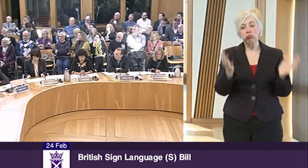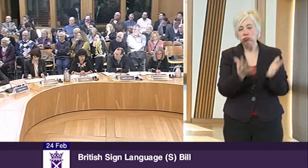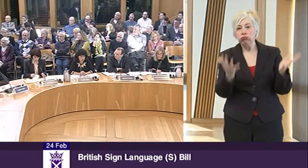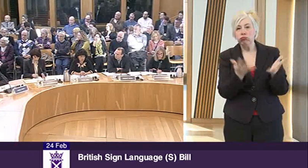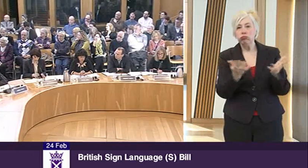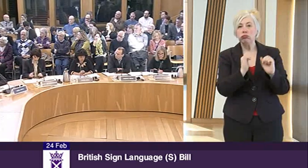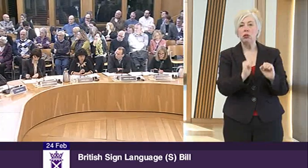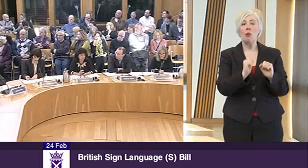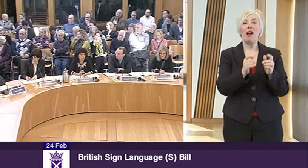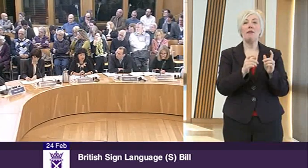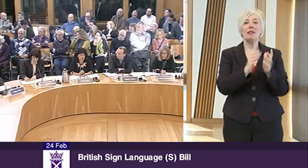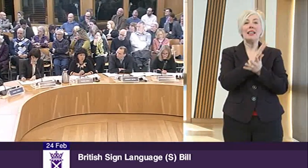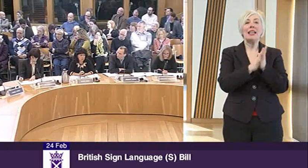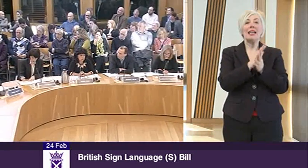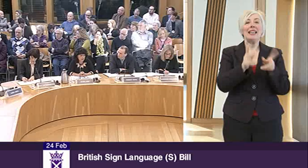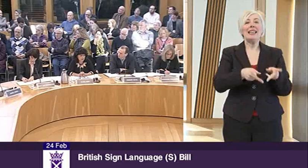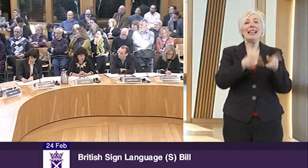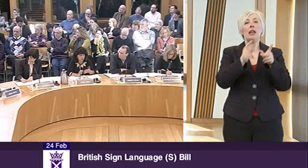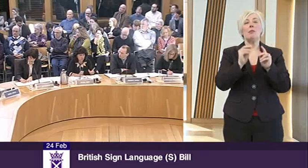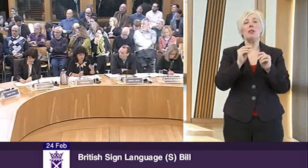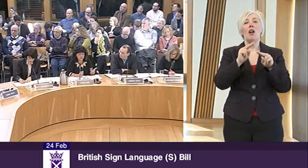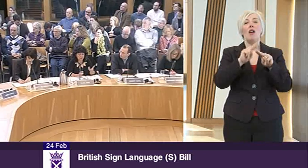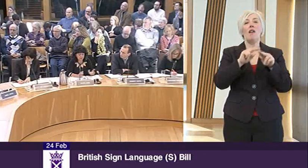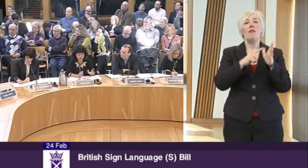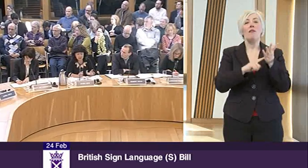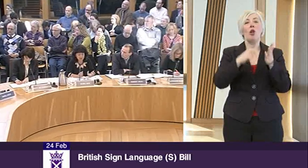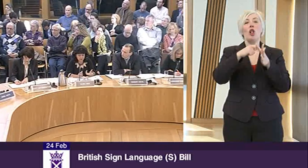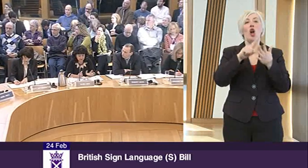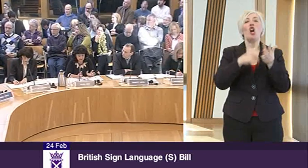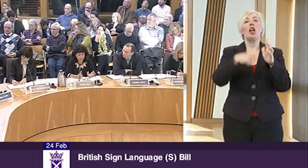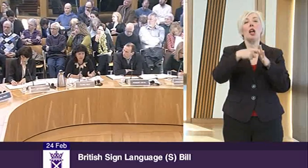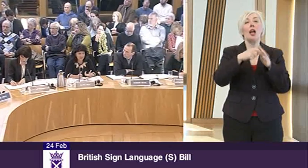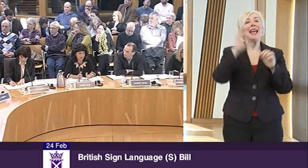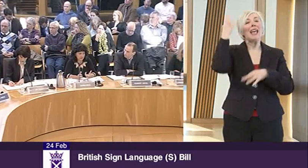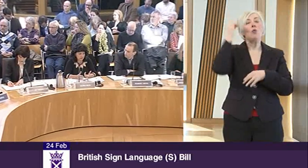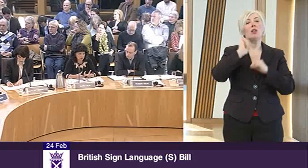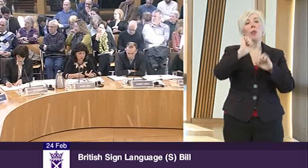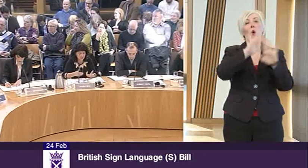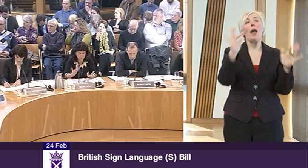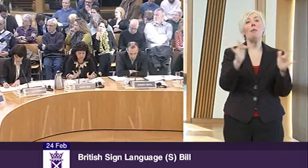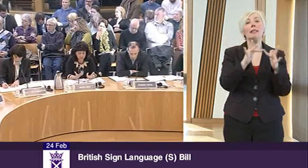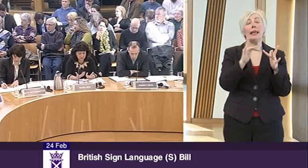BSL web clips on the Falkirk Council website. If particular things are happening across